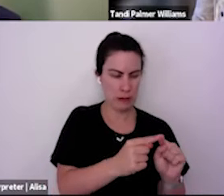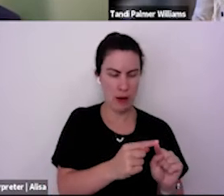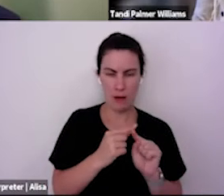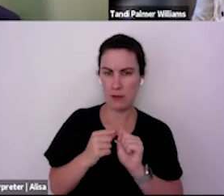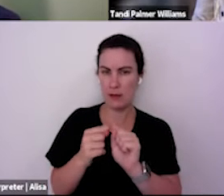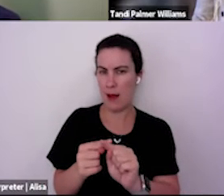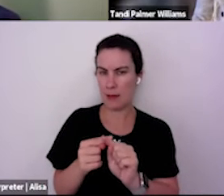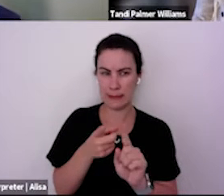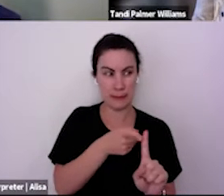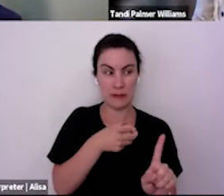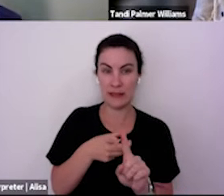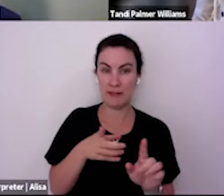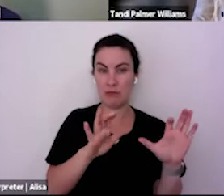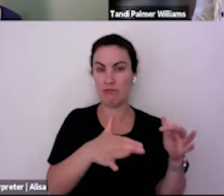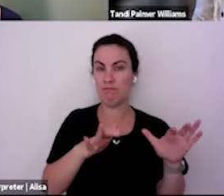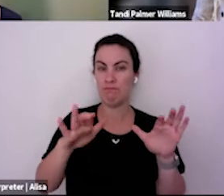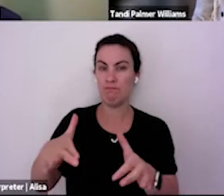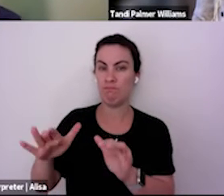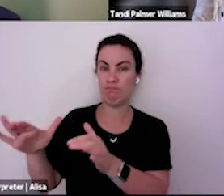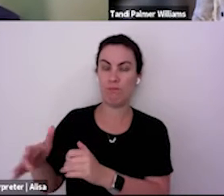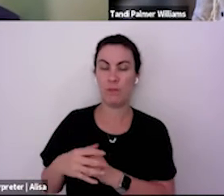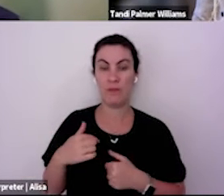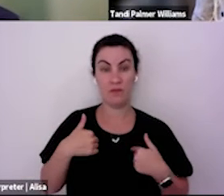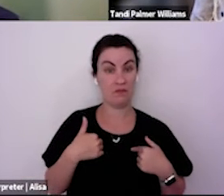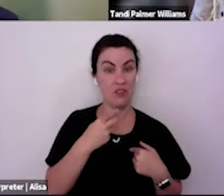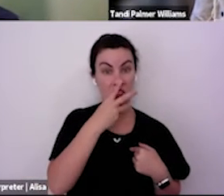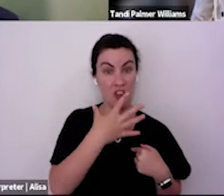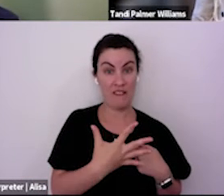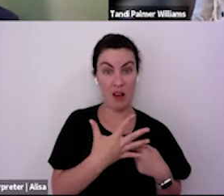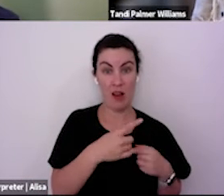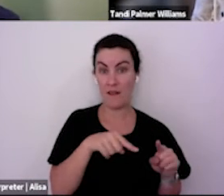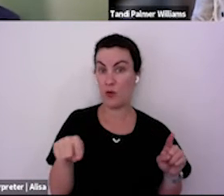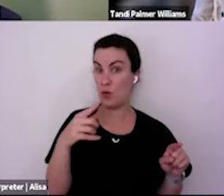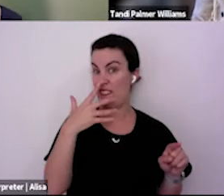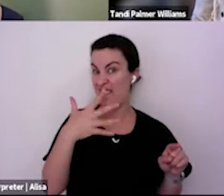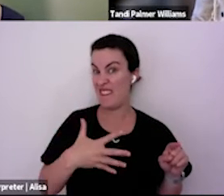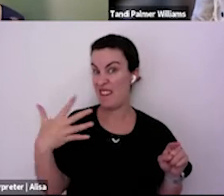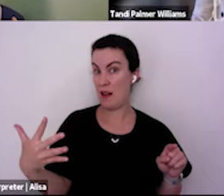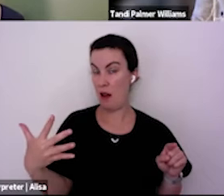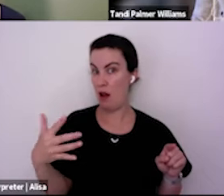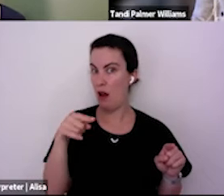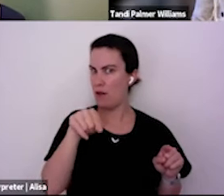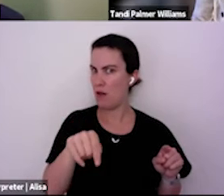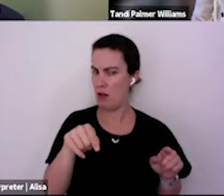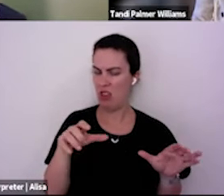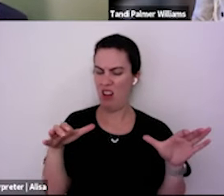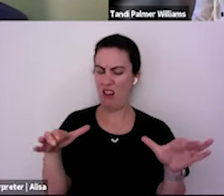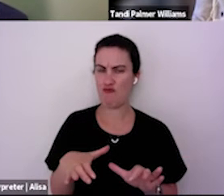demographics. For us that 35 to 55 demographic for the clasp really represented a sweet spot of the main